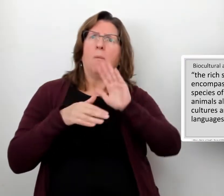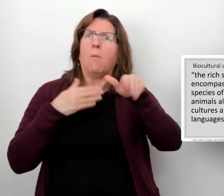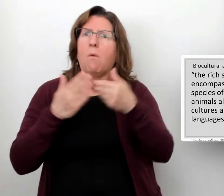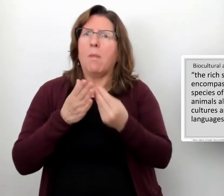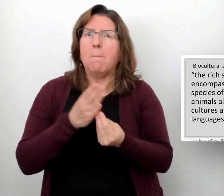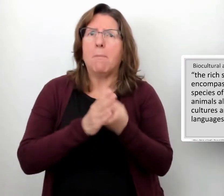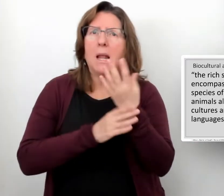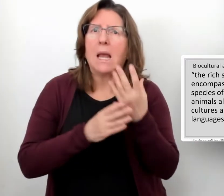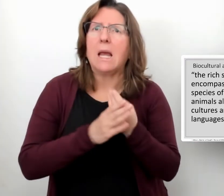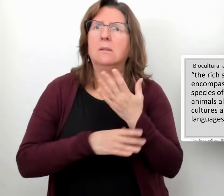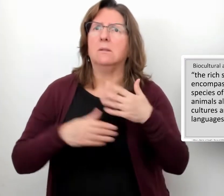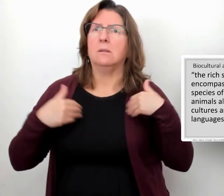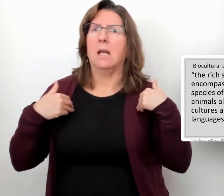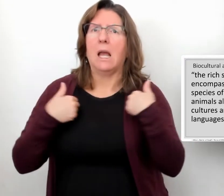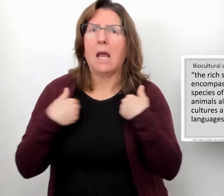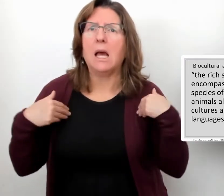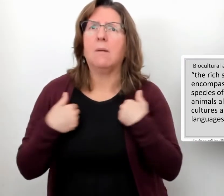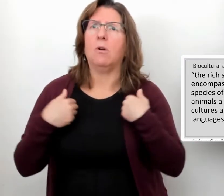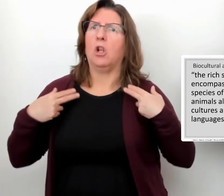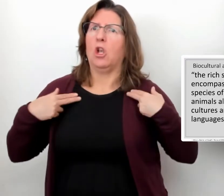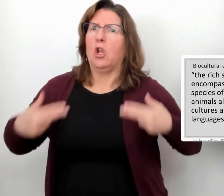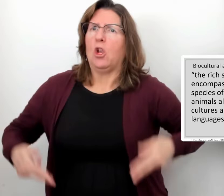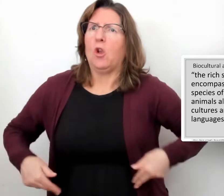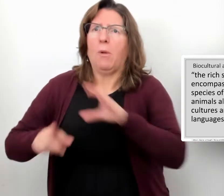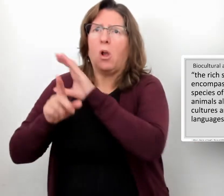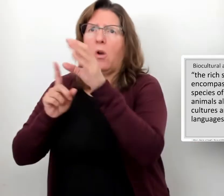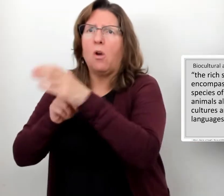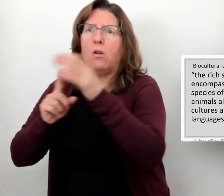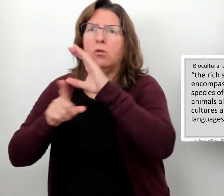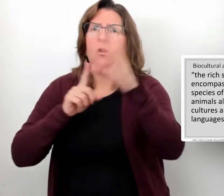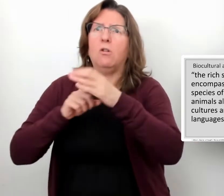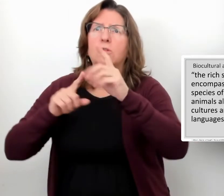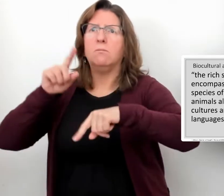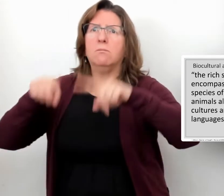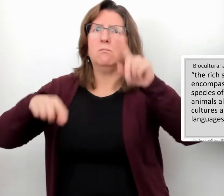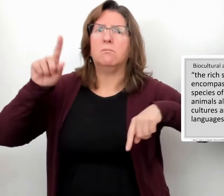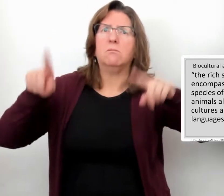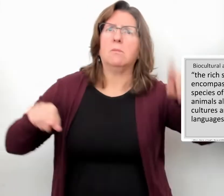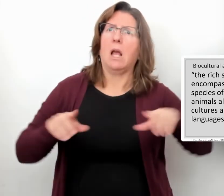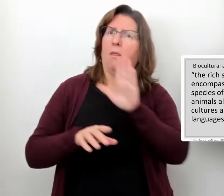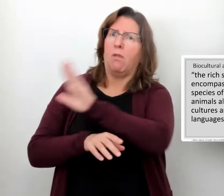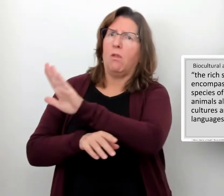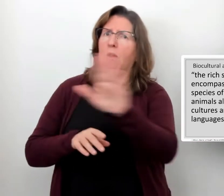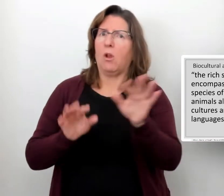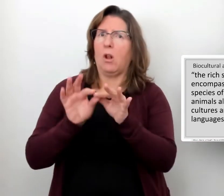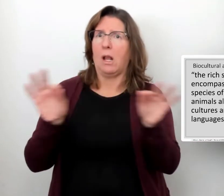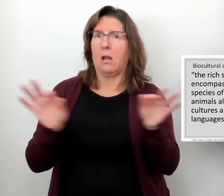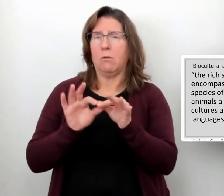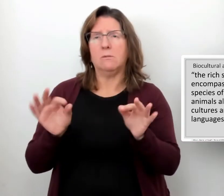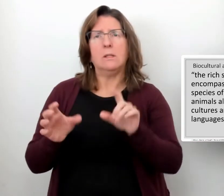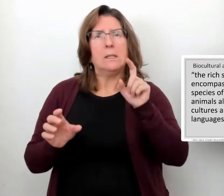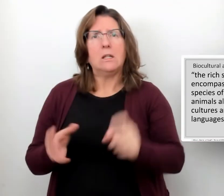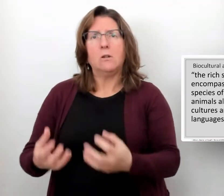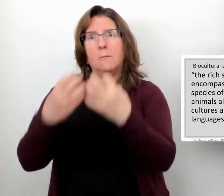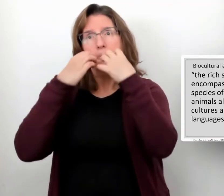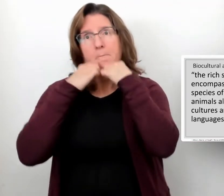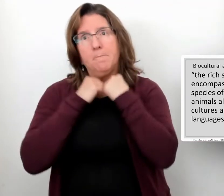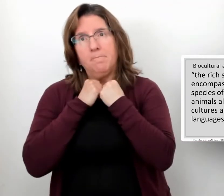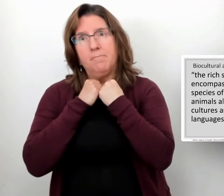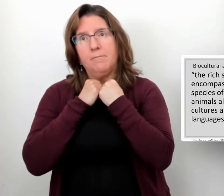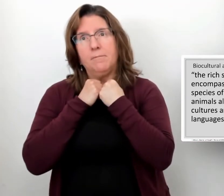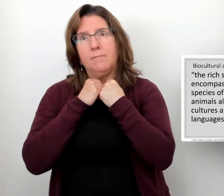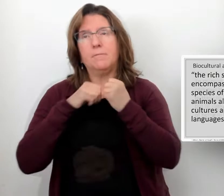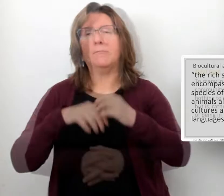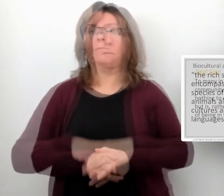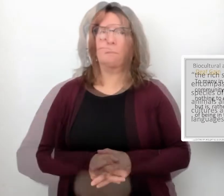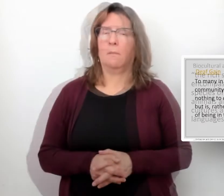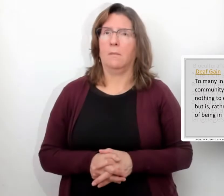plants, animals, humans, cultures, and languages. All these elements of diversity are valued.